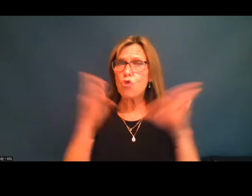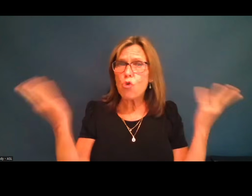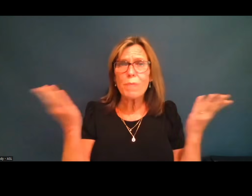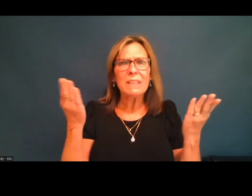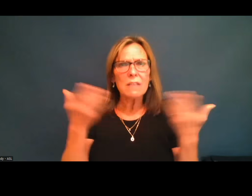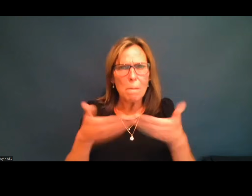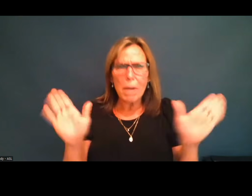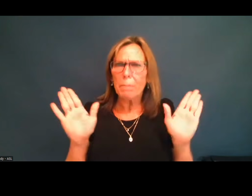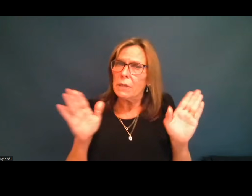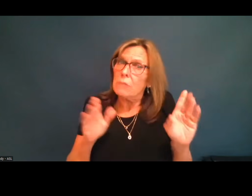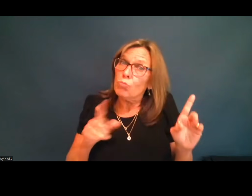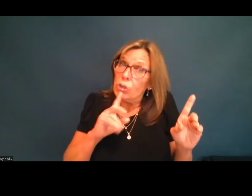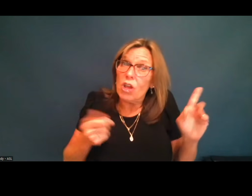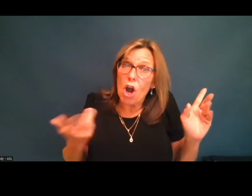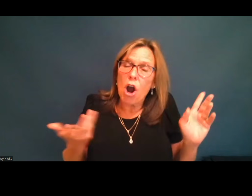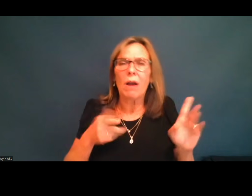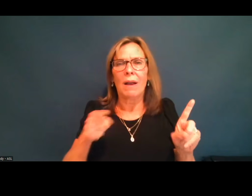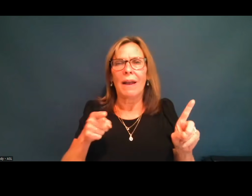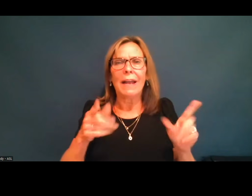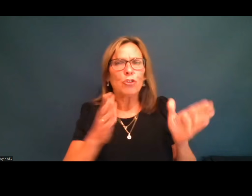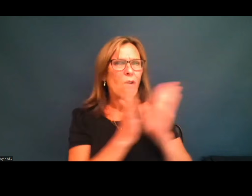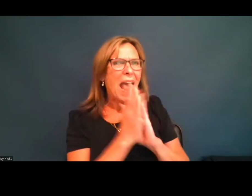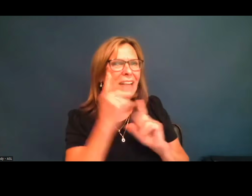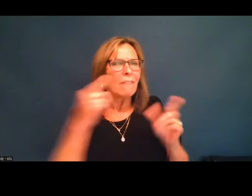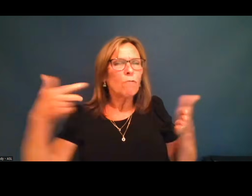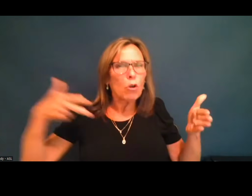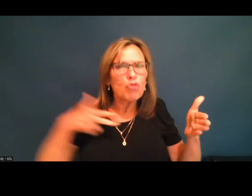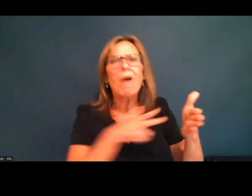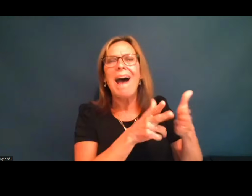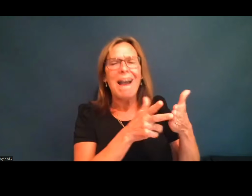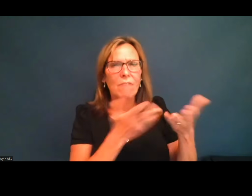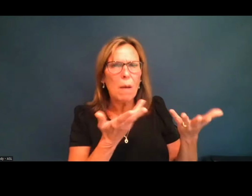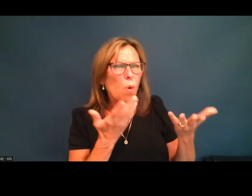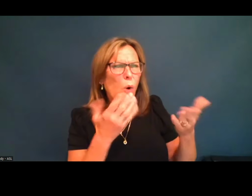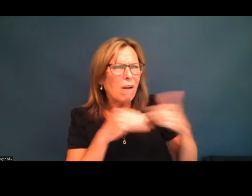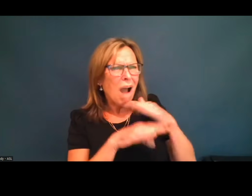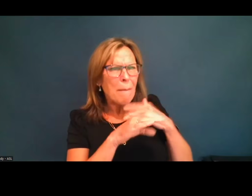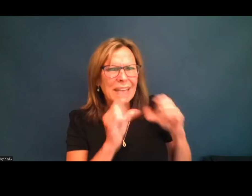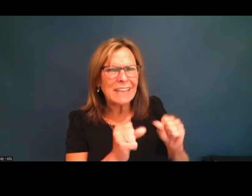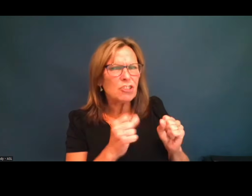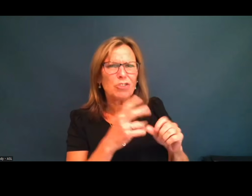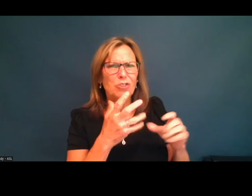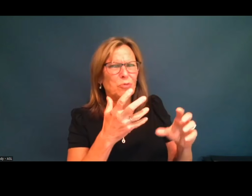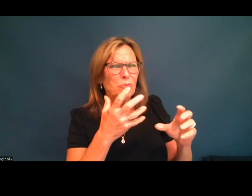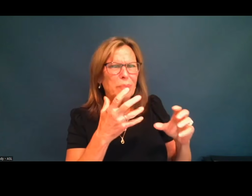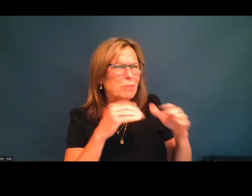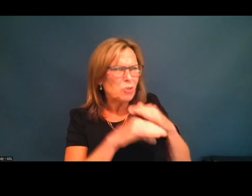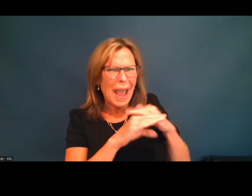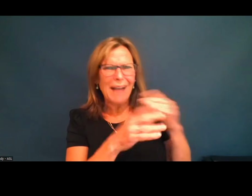to show why this would be an undue burden or why is it they can't